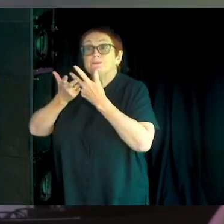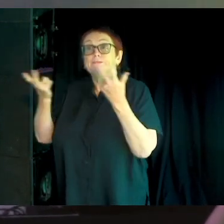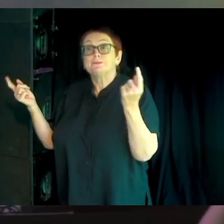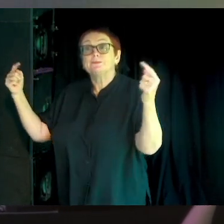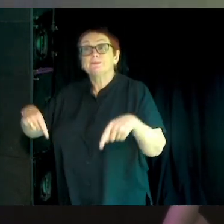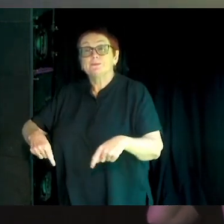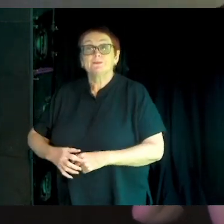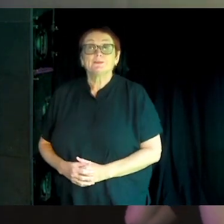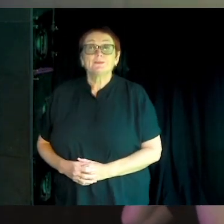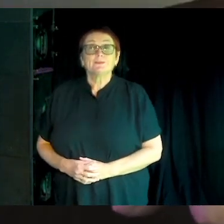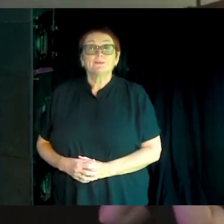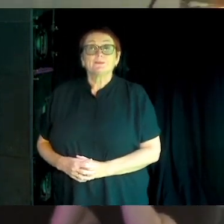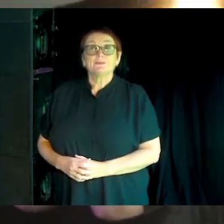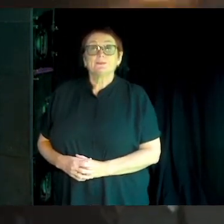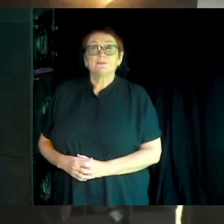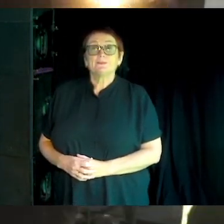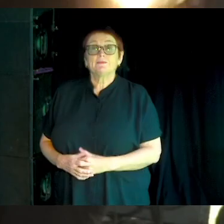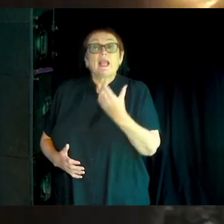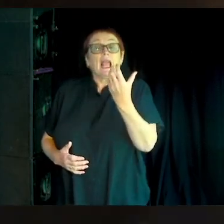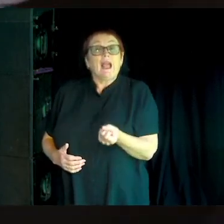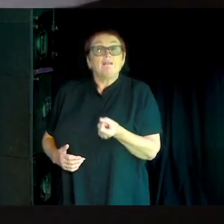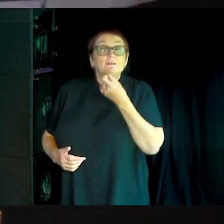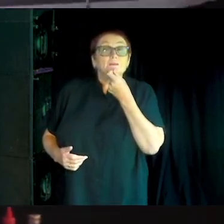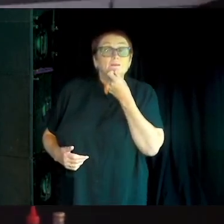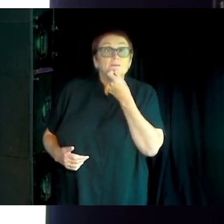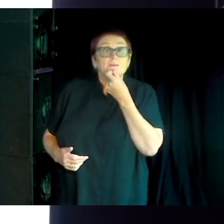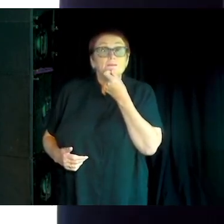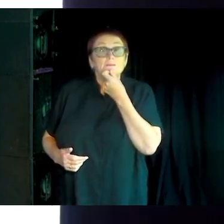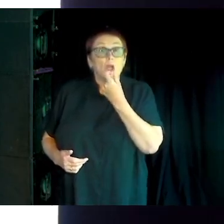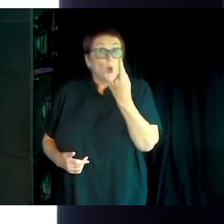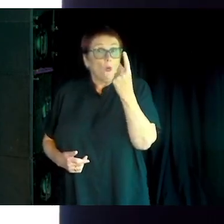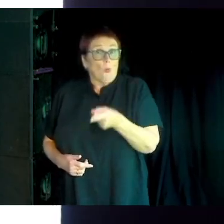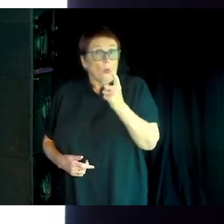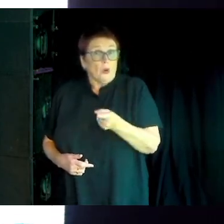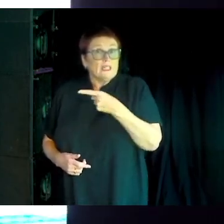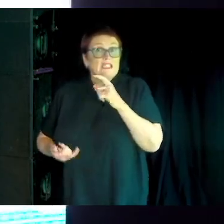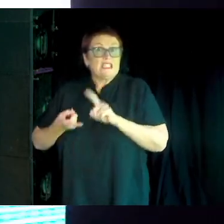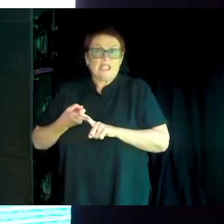oh my goodness all right so I have something so warning this is still alive so don't get